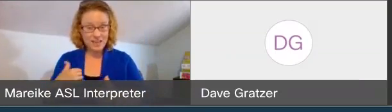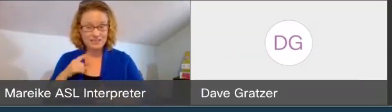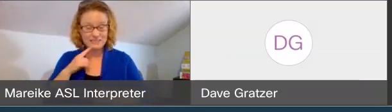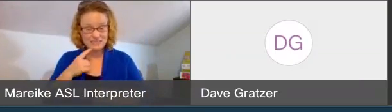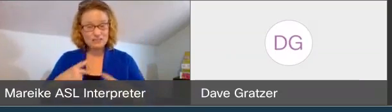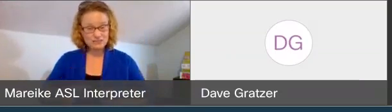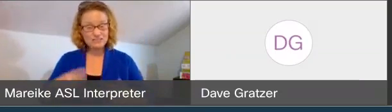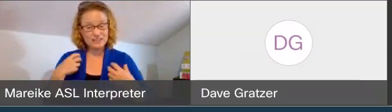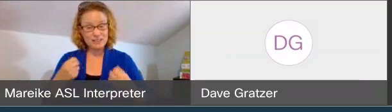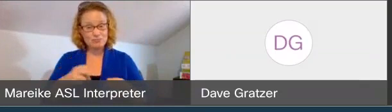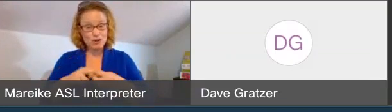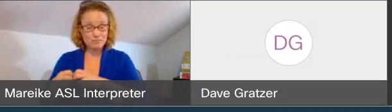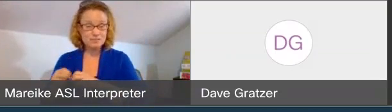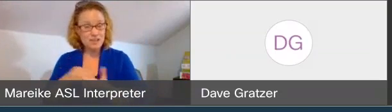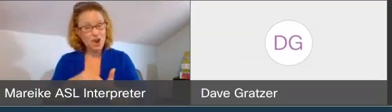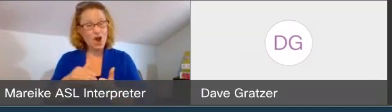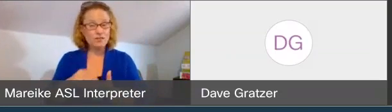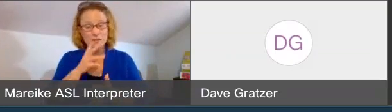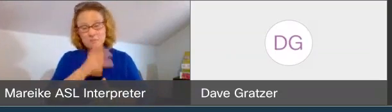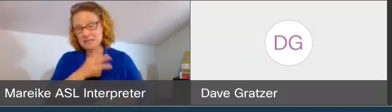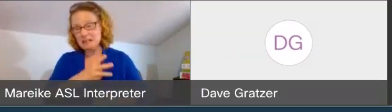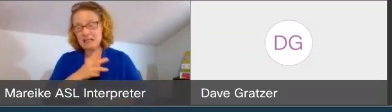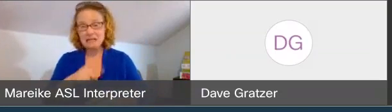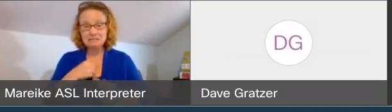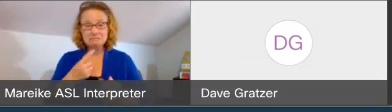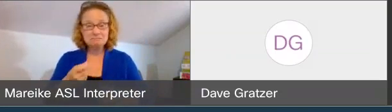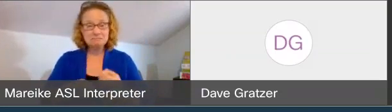health that oftentimes has been neglected over the years and they might not have had